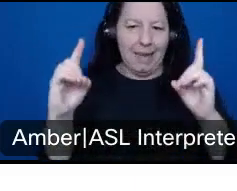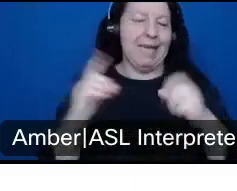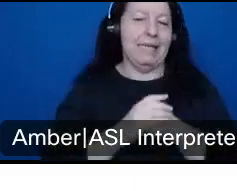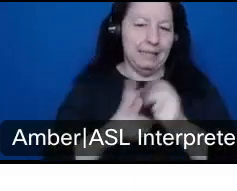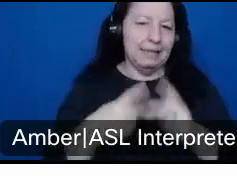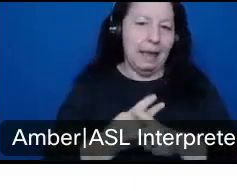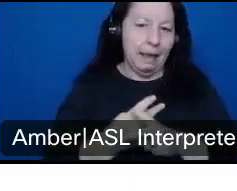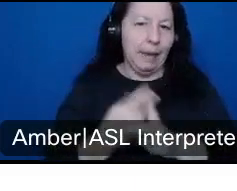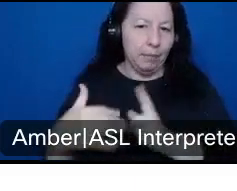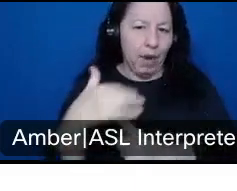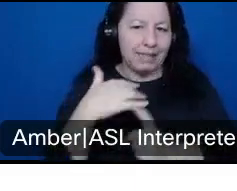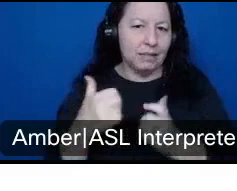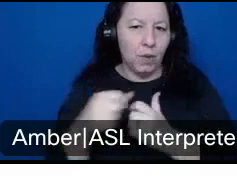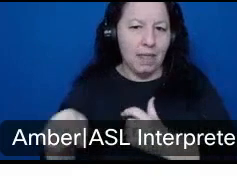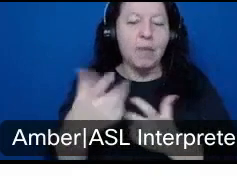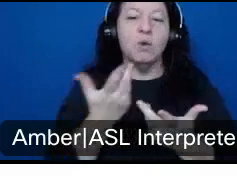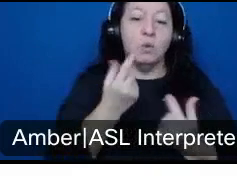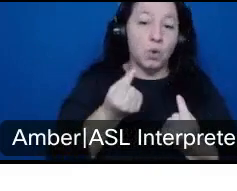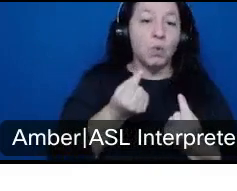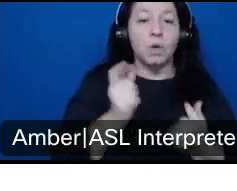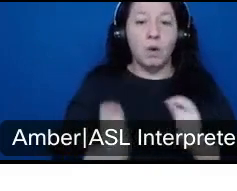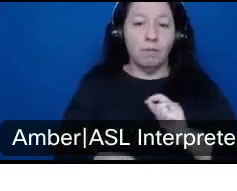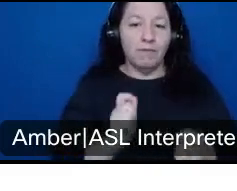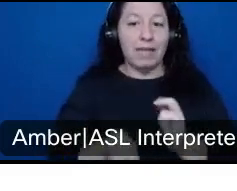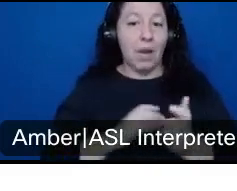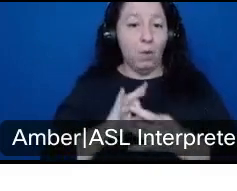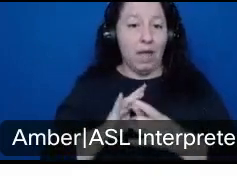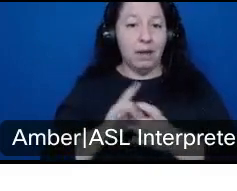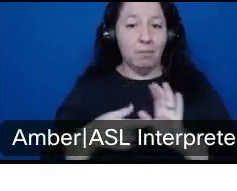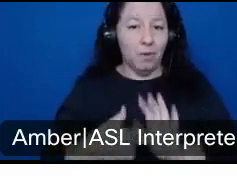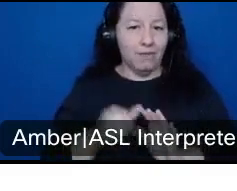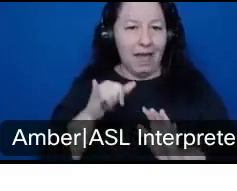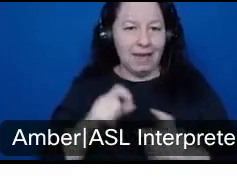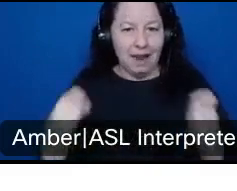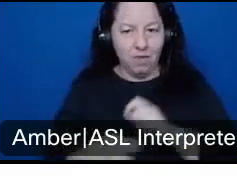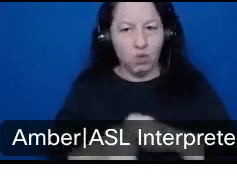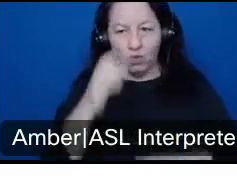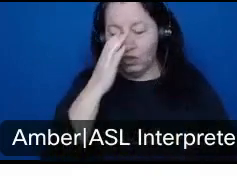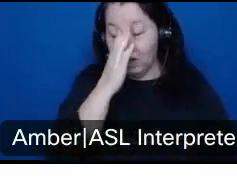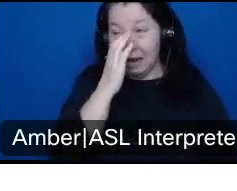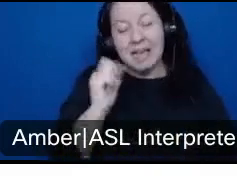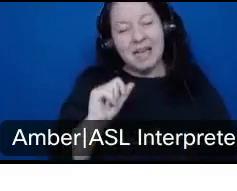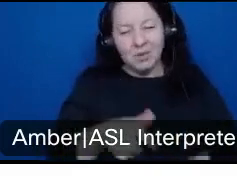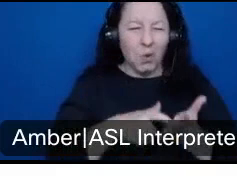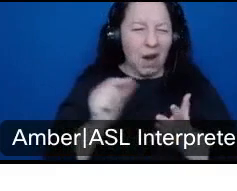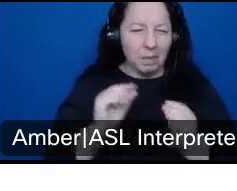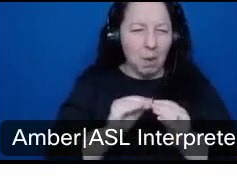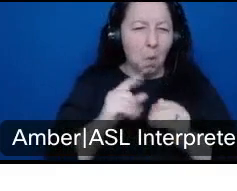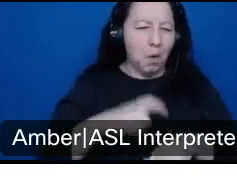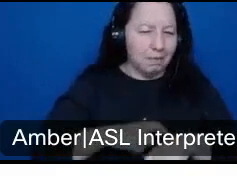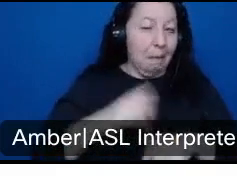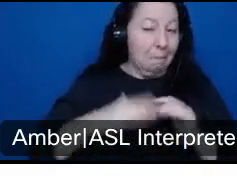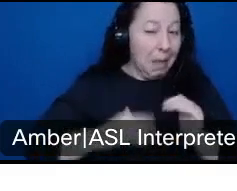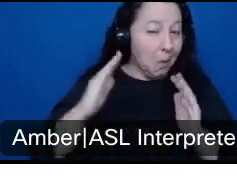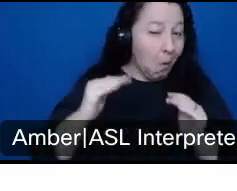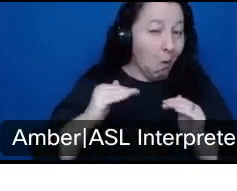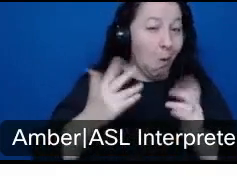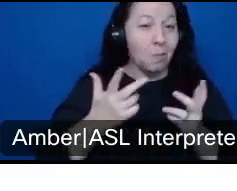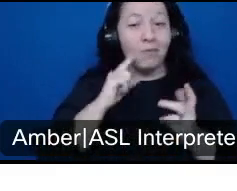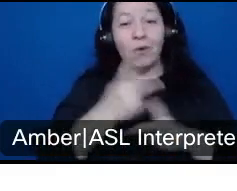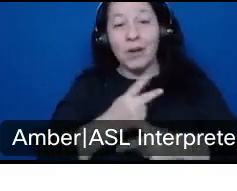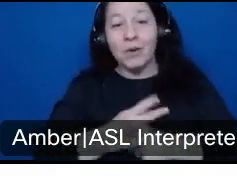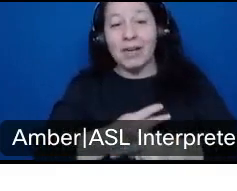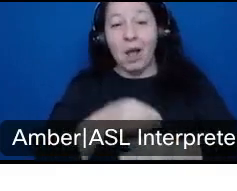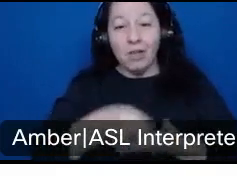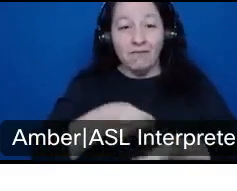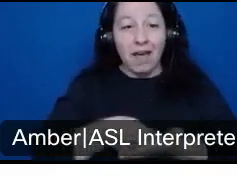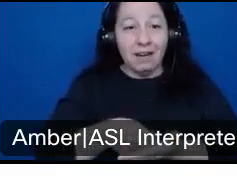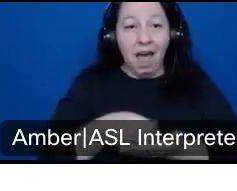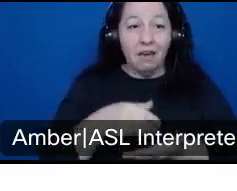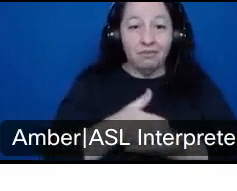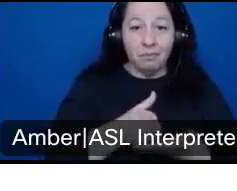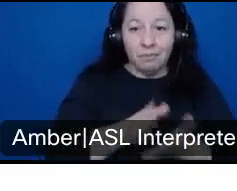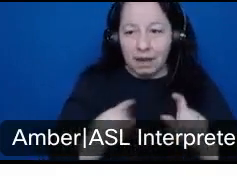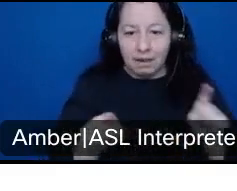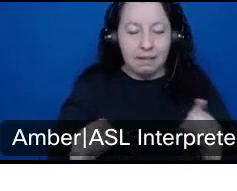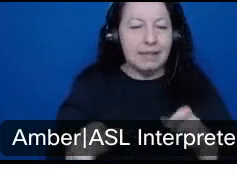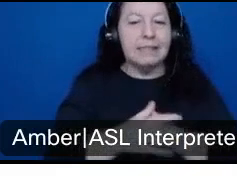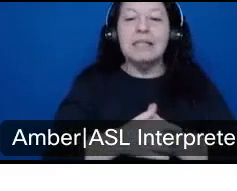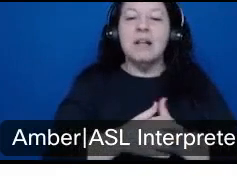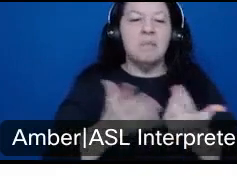Configuring our relationship to reflect that evolution um, and, uh, it's just taken a little bit longer than we had hoped to figure out the finances, but we're, we're pretty much there. Um, but figured we should just start.